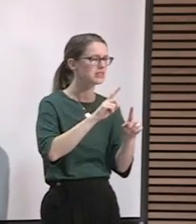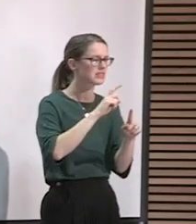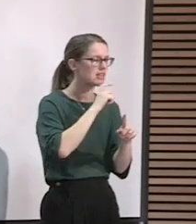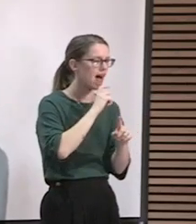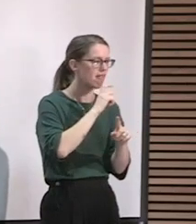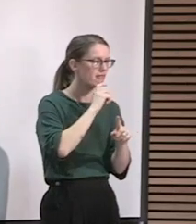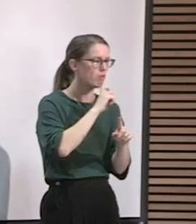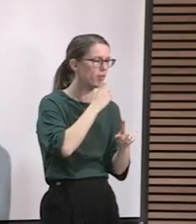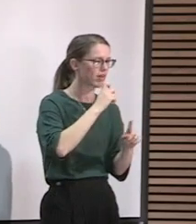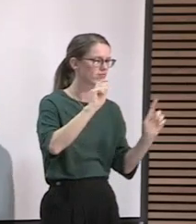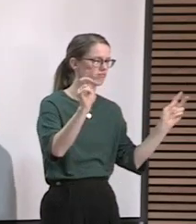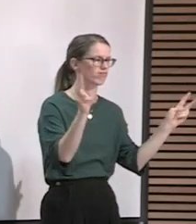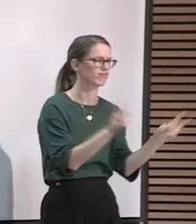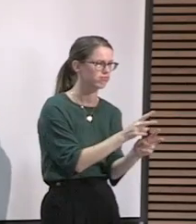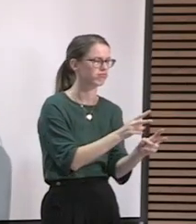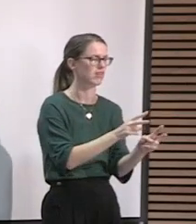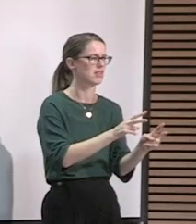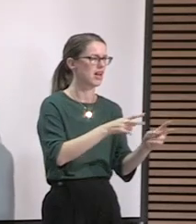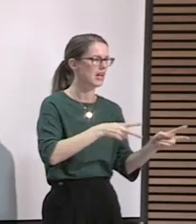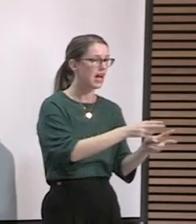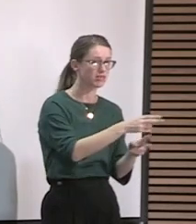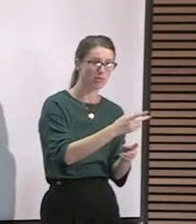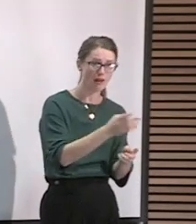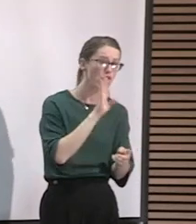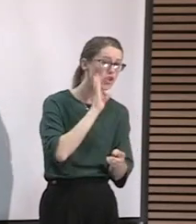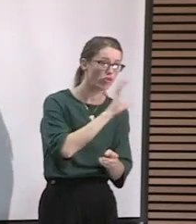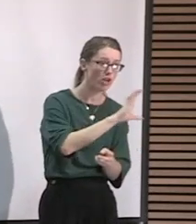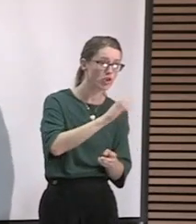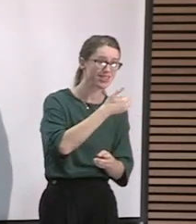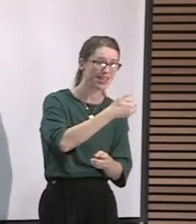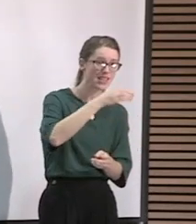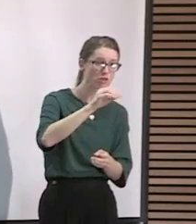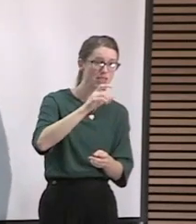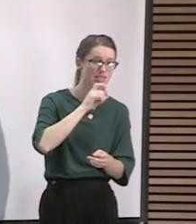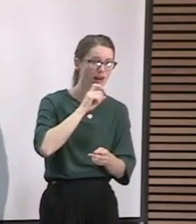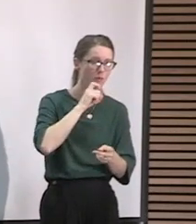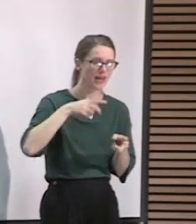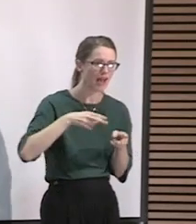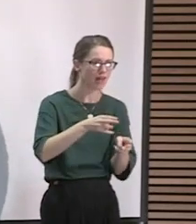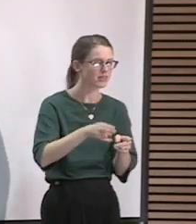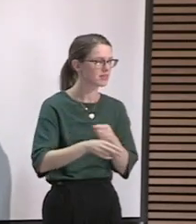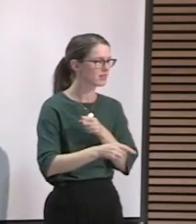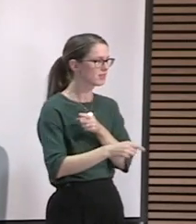some DHBs will therefore go out and cut hundreds of staff? There's reports from cant that they're going to cut 600